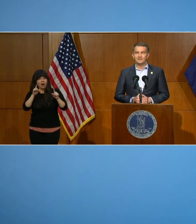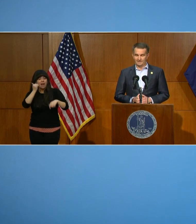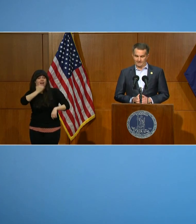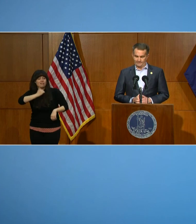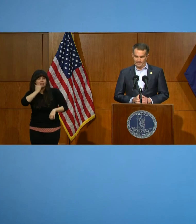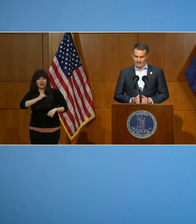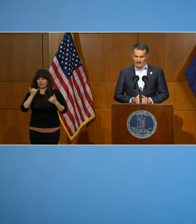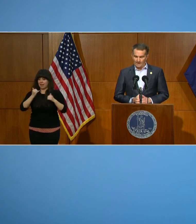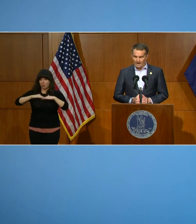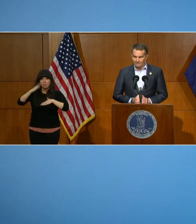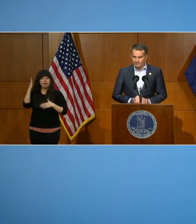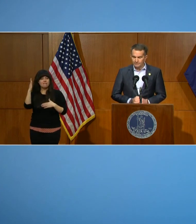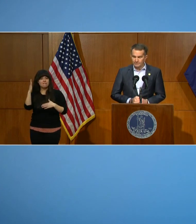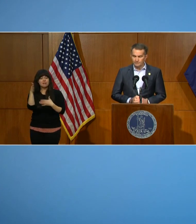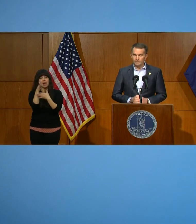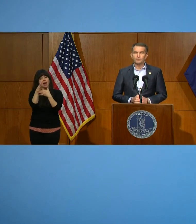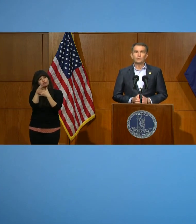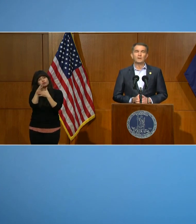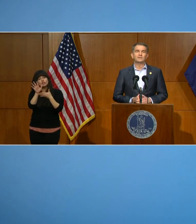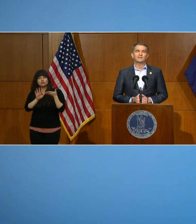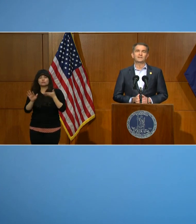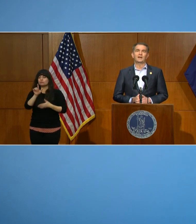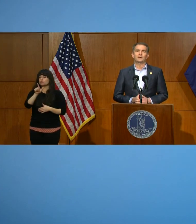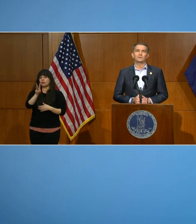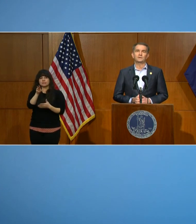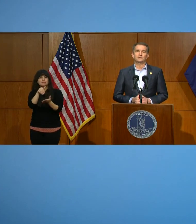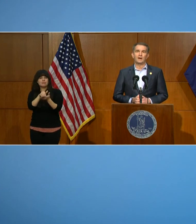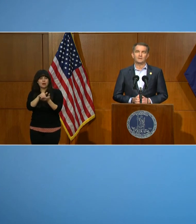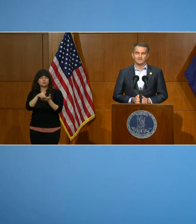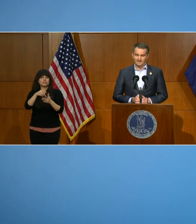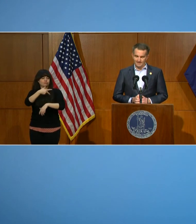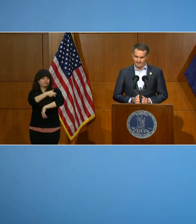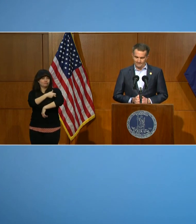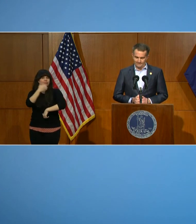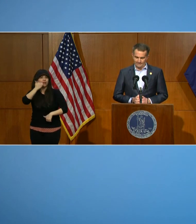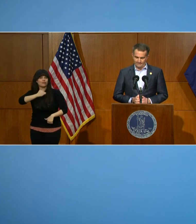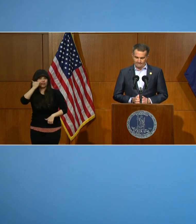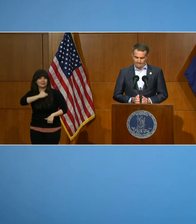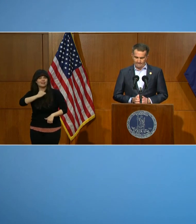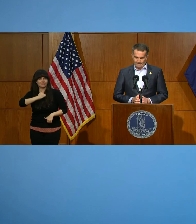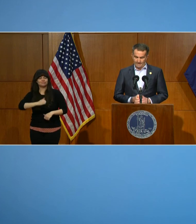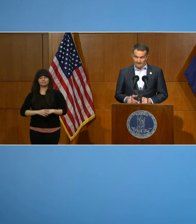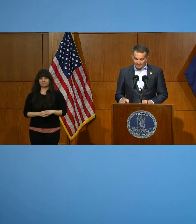HAVE MET THAT INITIAL GOAL. AND IN FACT, WE'RE NOW EXCEEDING